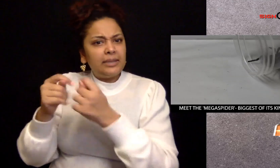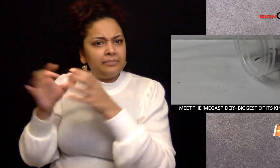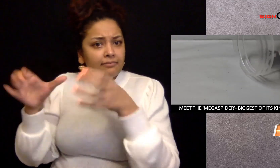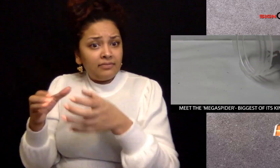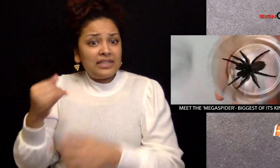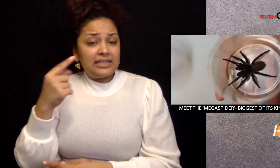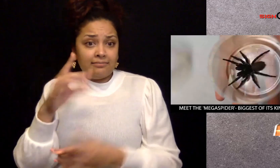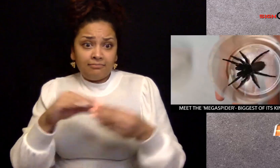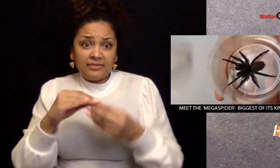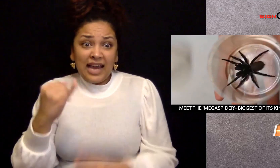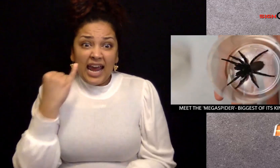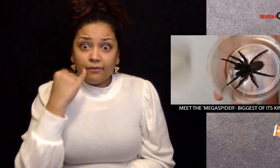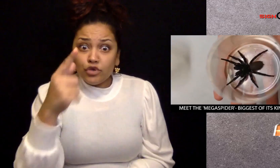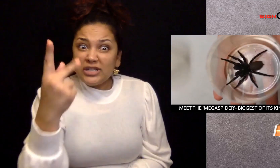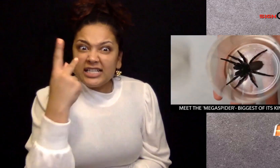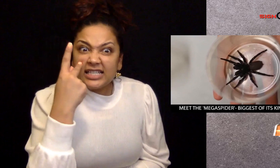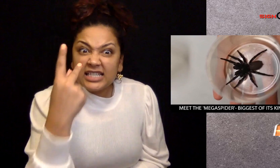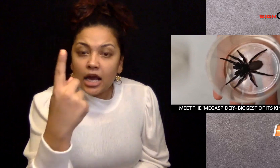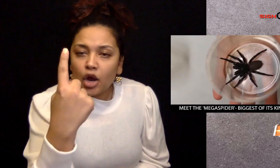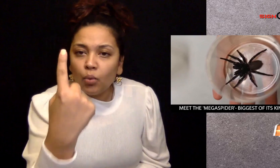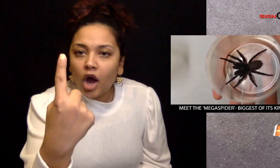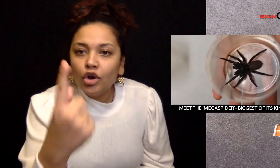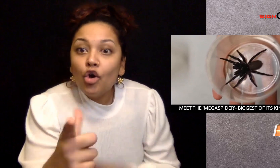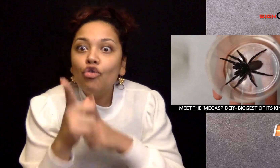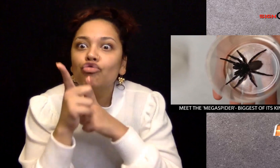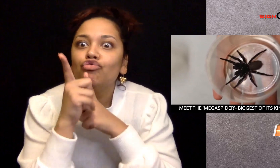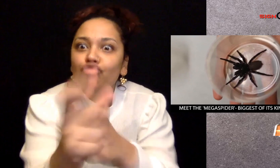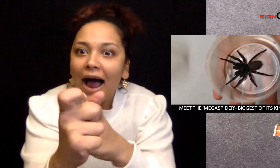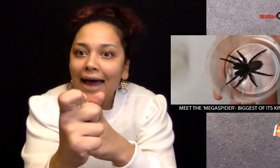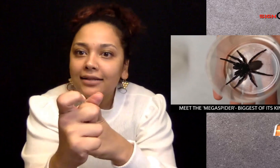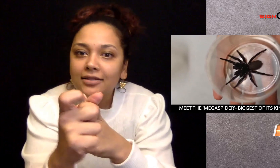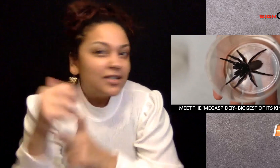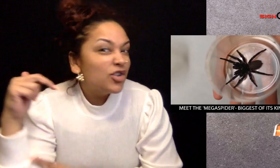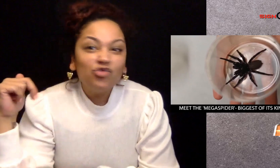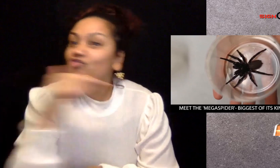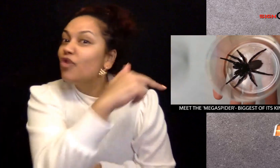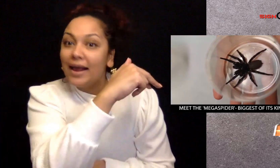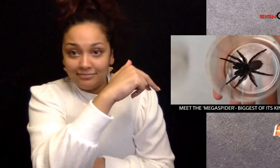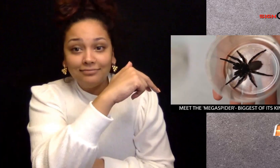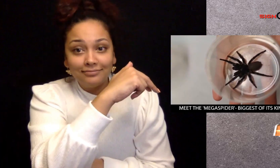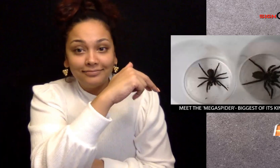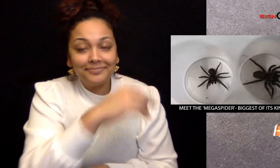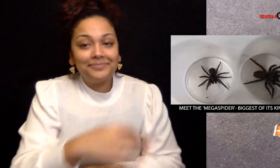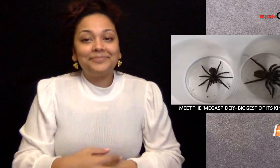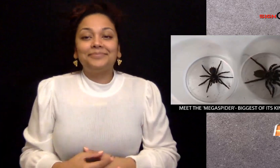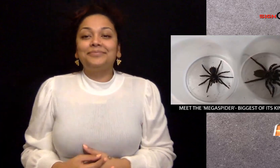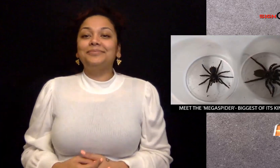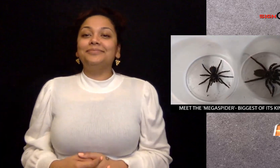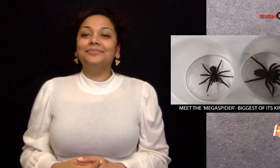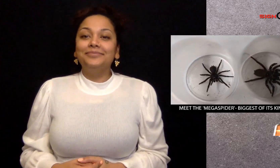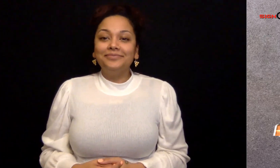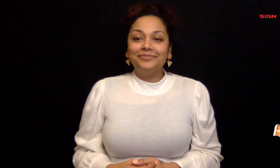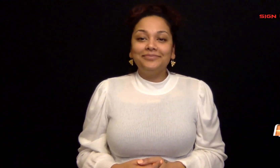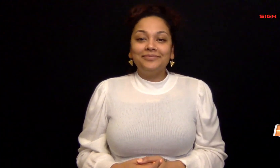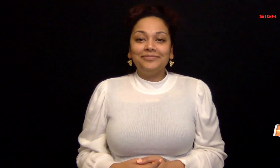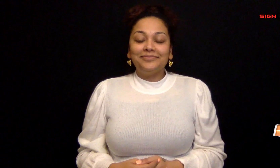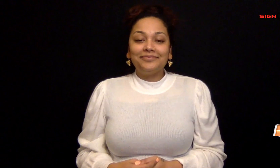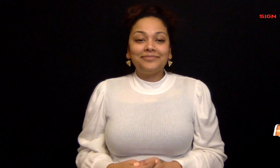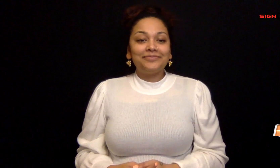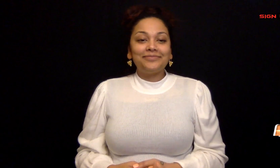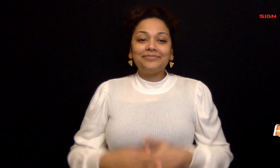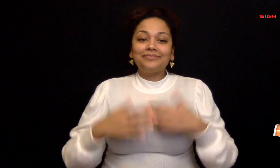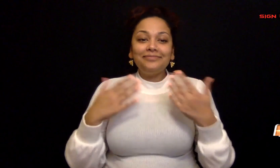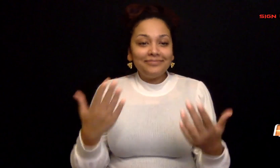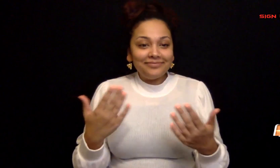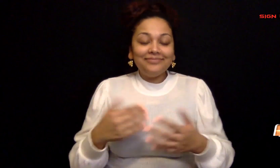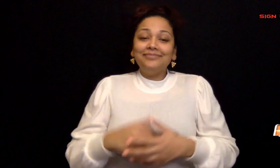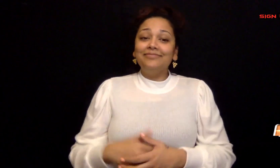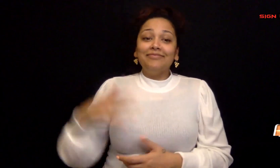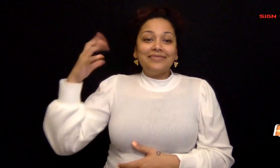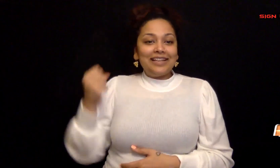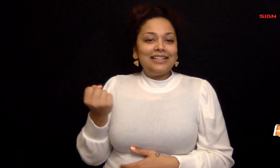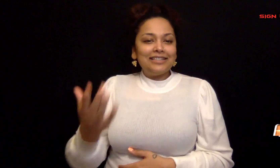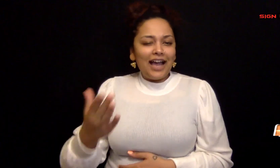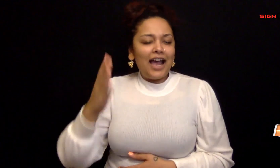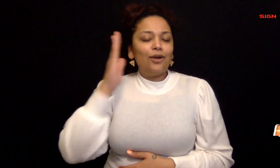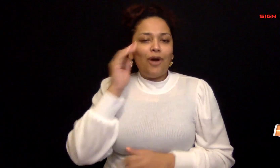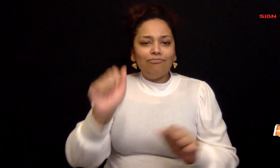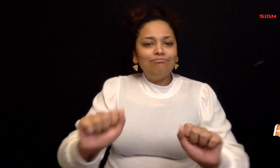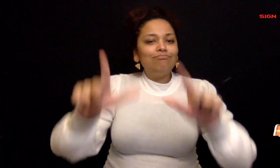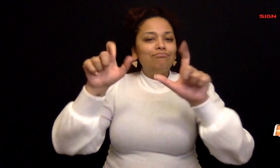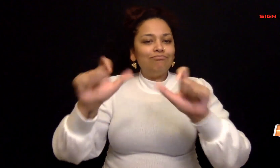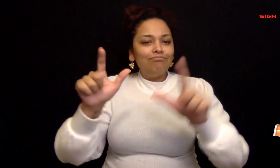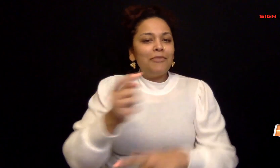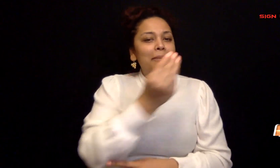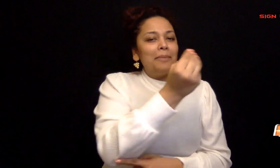reptile experts say if you see one run Sign1News will be broadcasting live updates Monday through